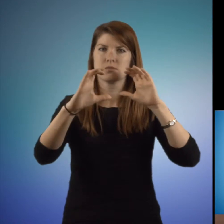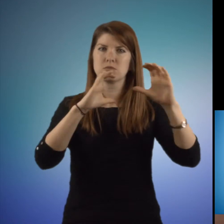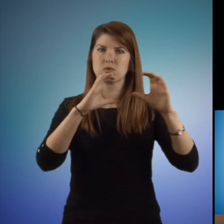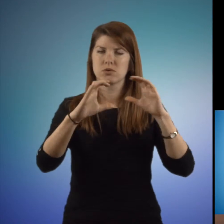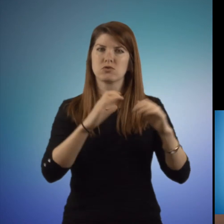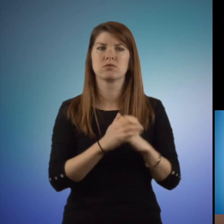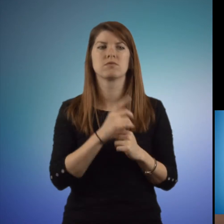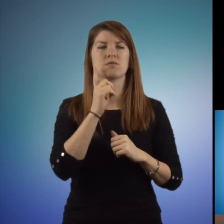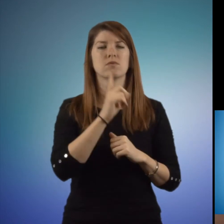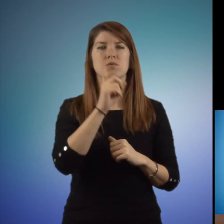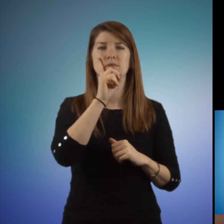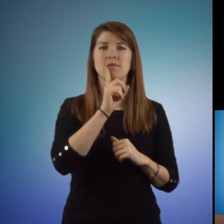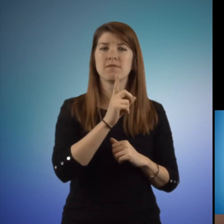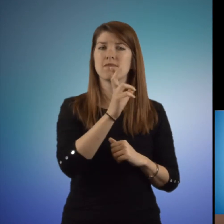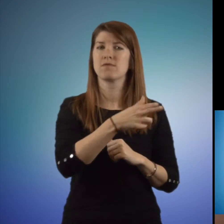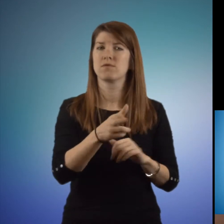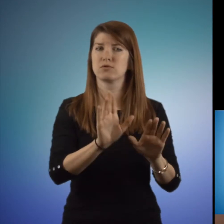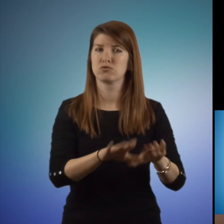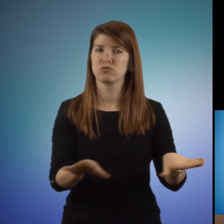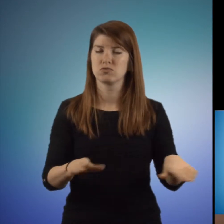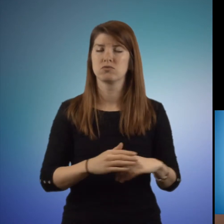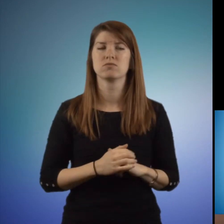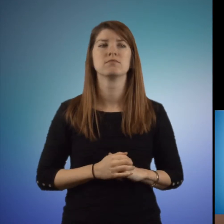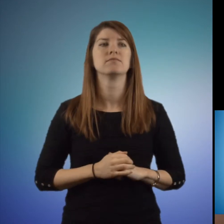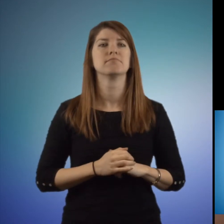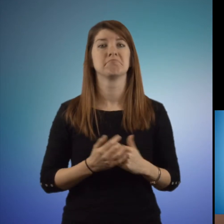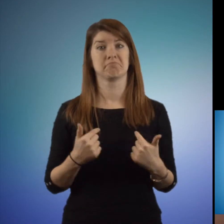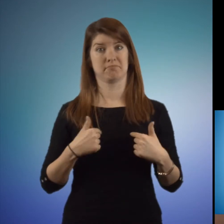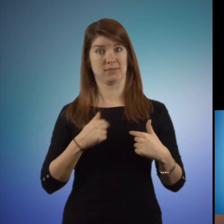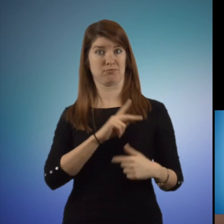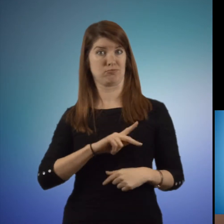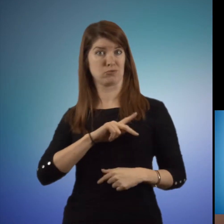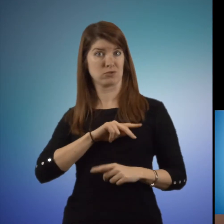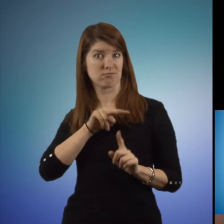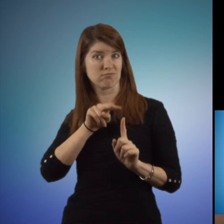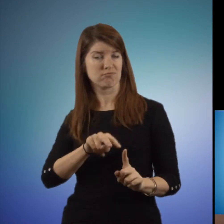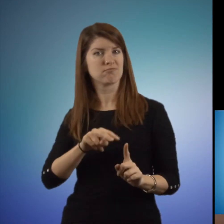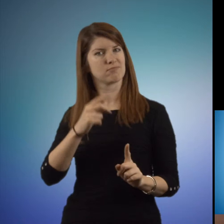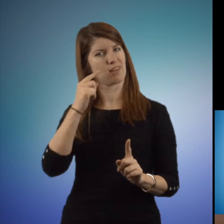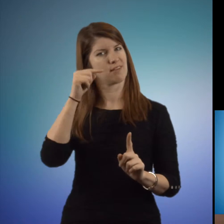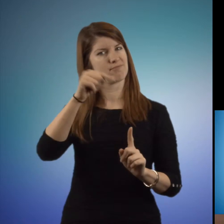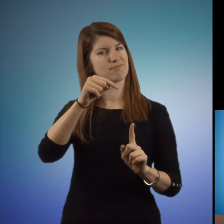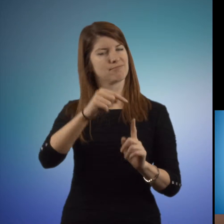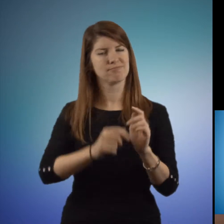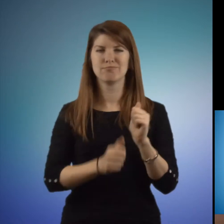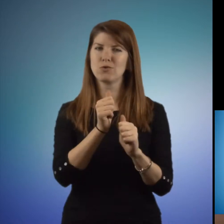for deaf and hard of hearing students. Personally I think this is one of the most important interpretations